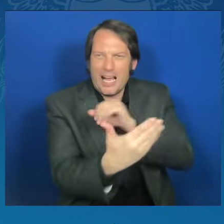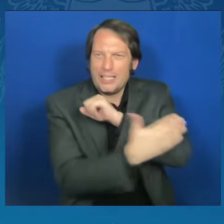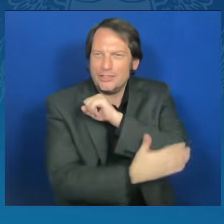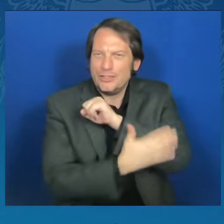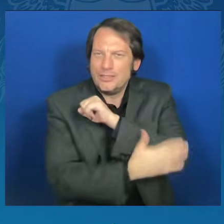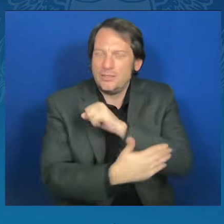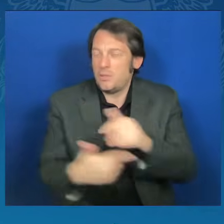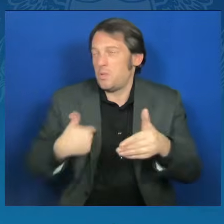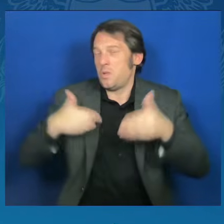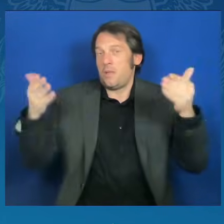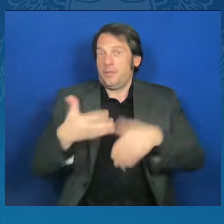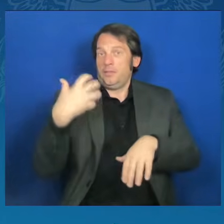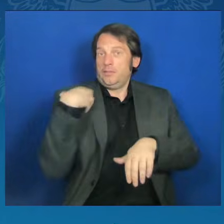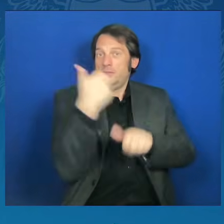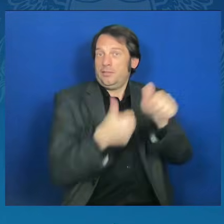Wally Aramayo. Wally.